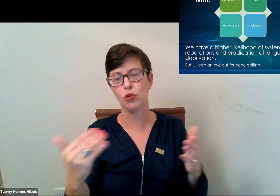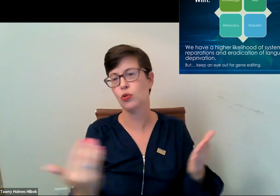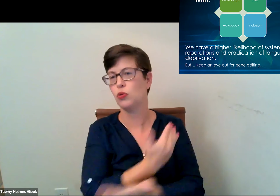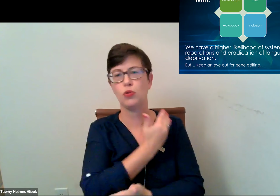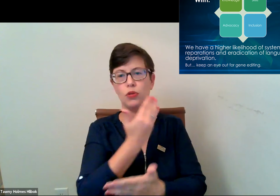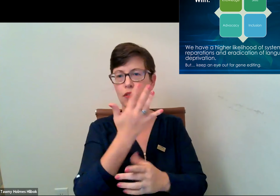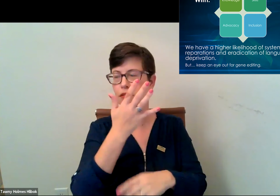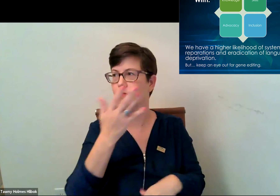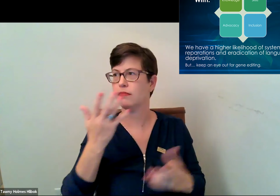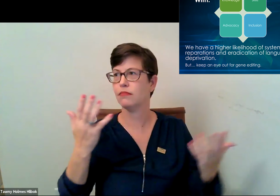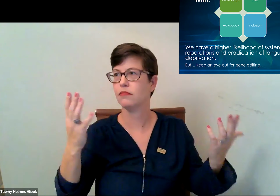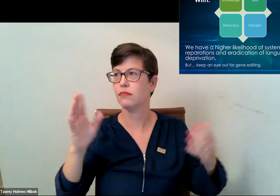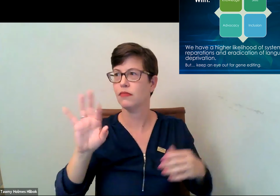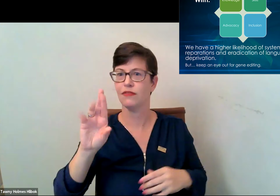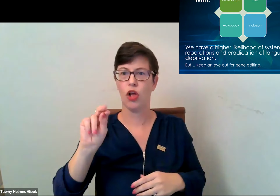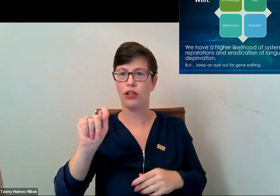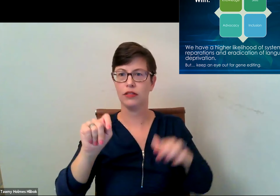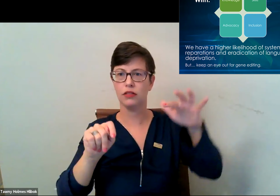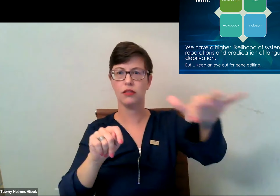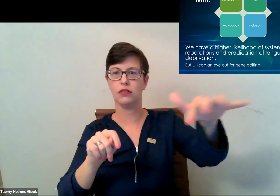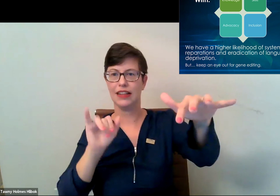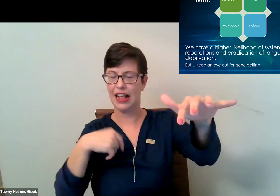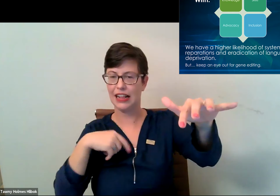Specifically, we need to keep our eye on this new threat of gene editing.